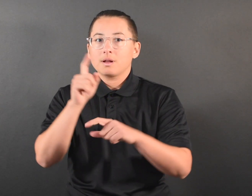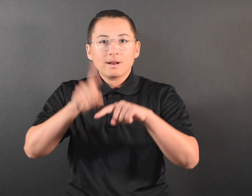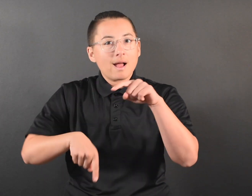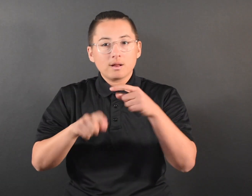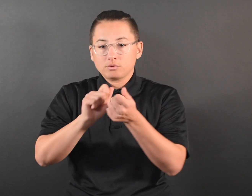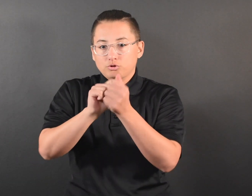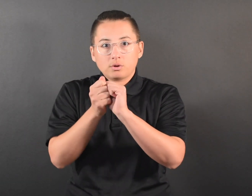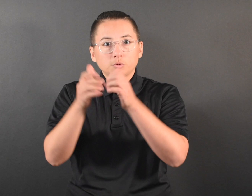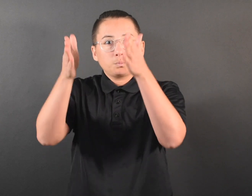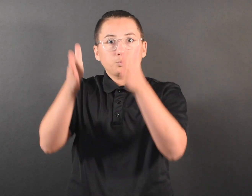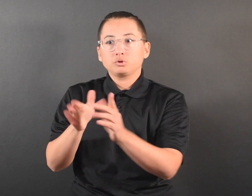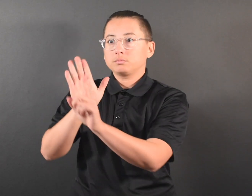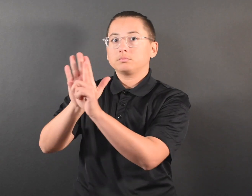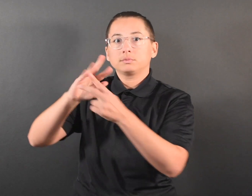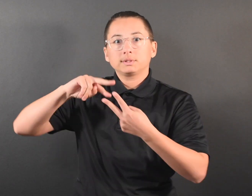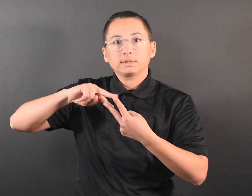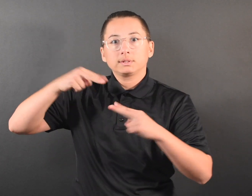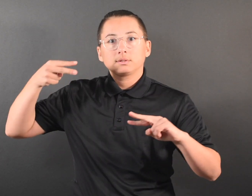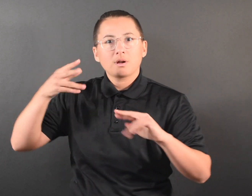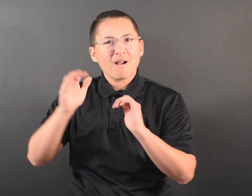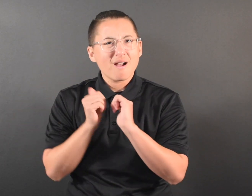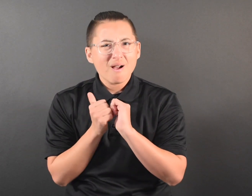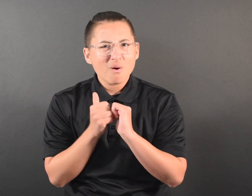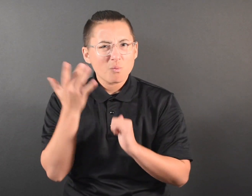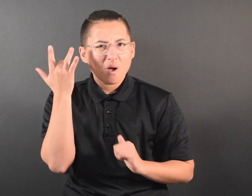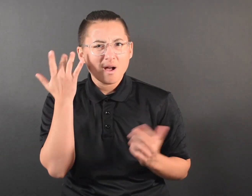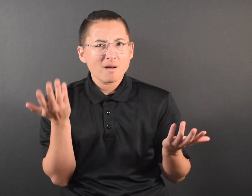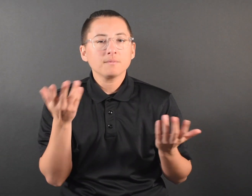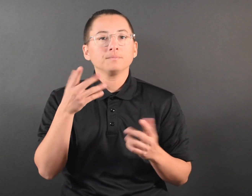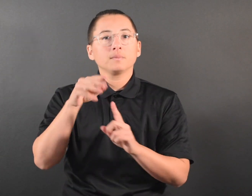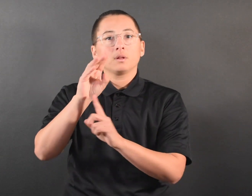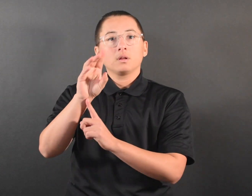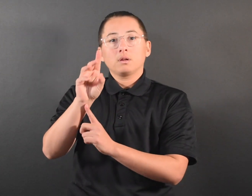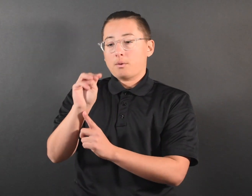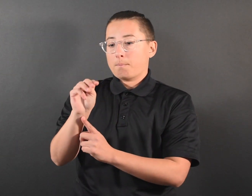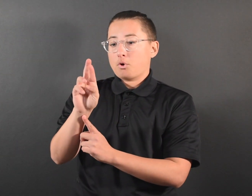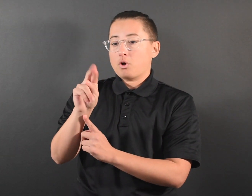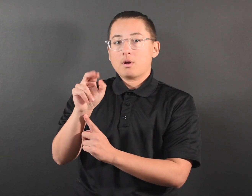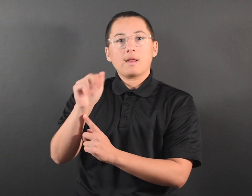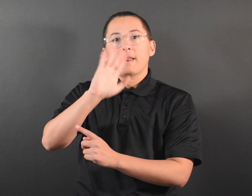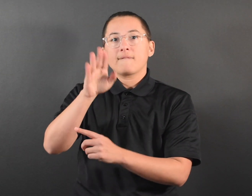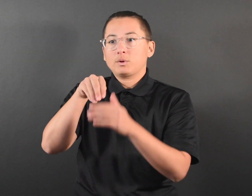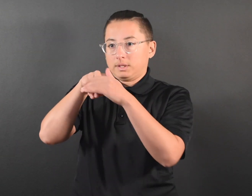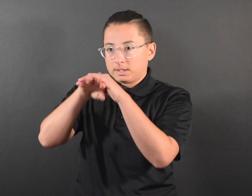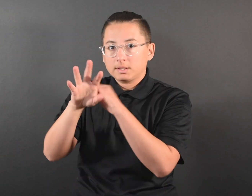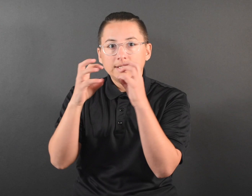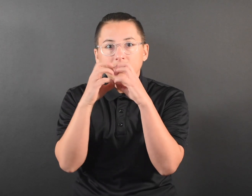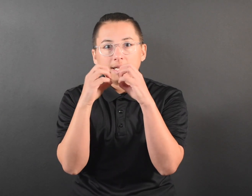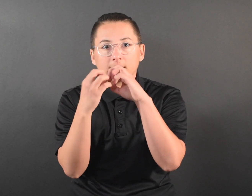or modify a person’s genetic makeup (DNA), because it never enters the center of cells,